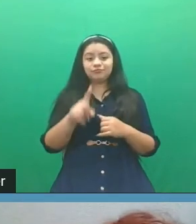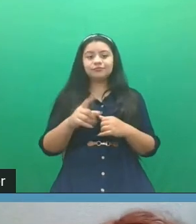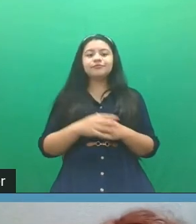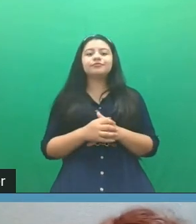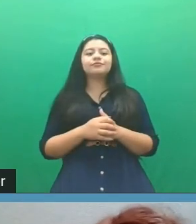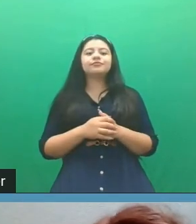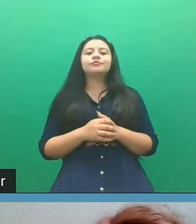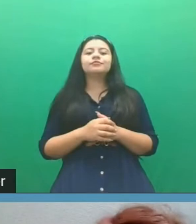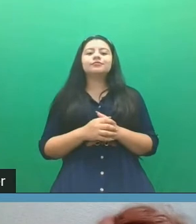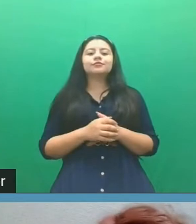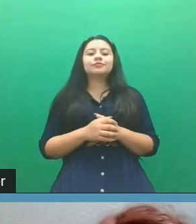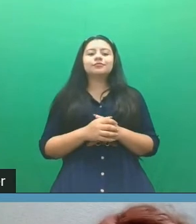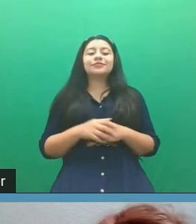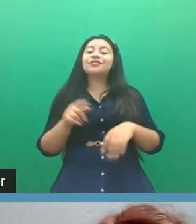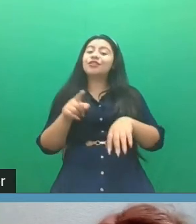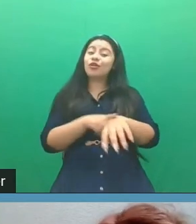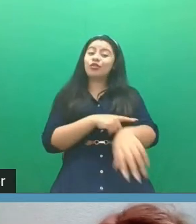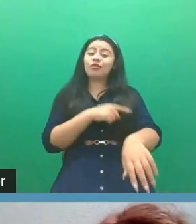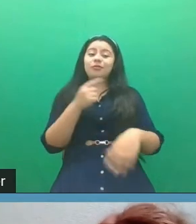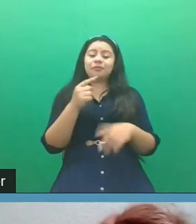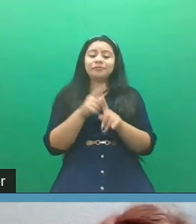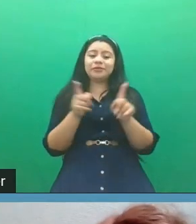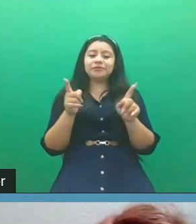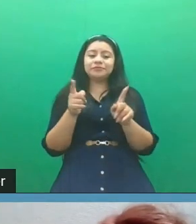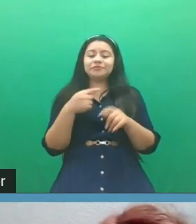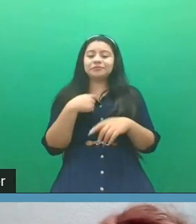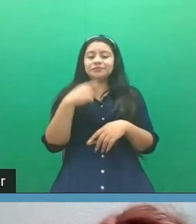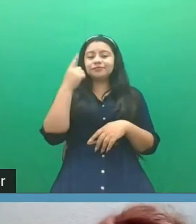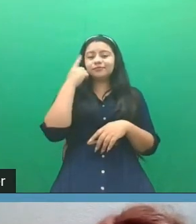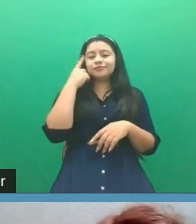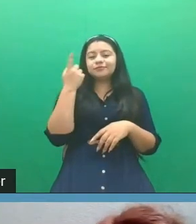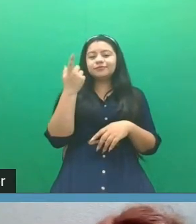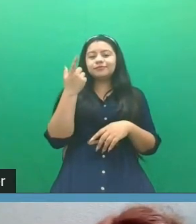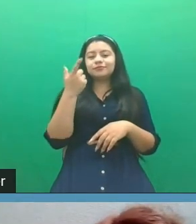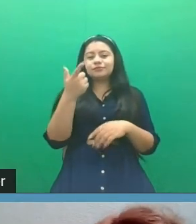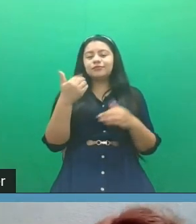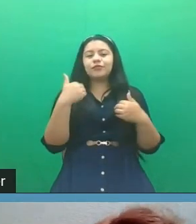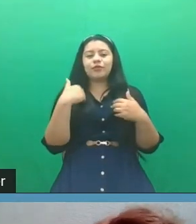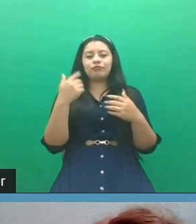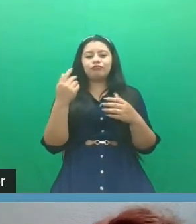and it's kind of a long one, but I think you'll probably just have a closing thought on it.